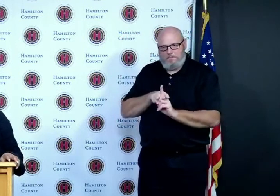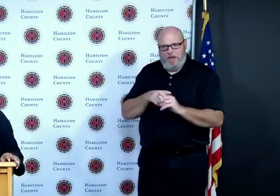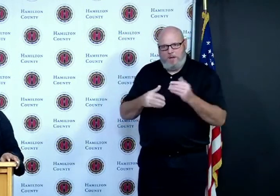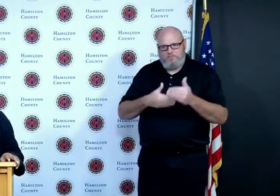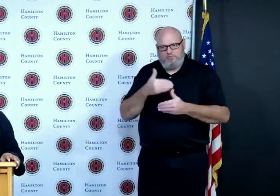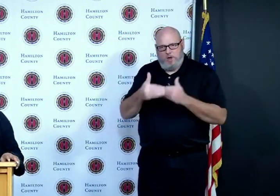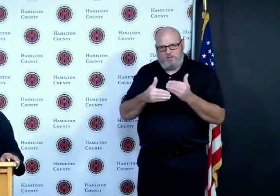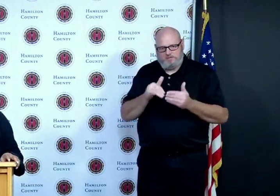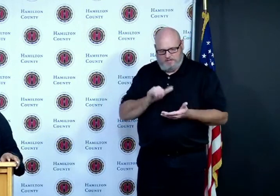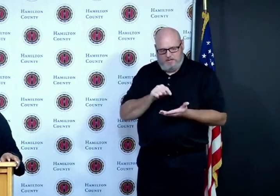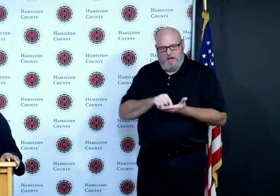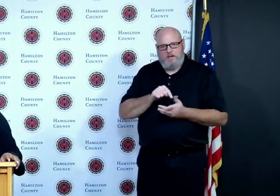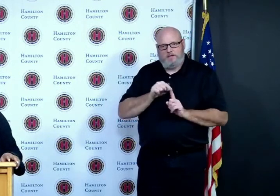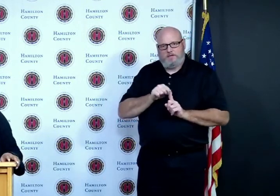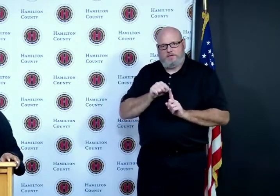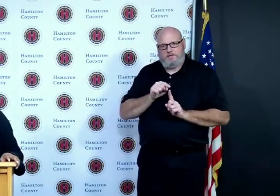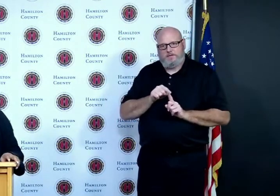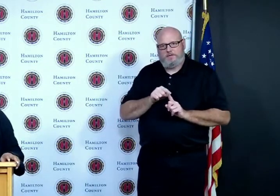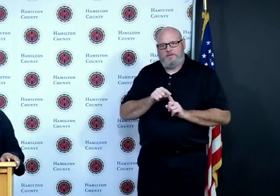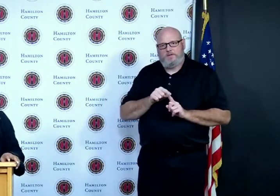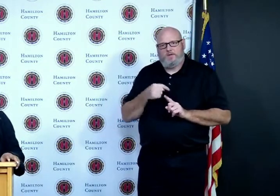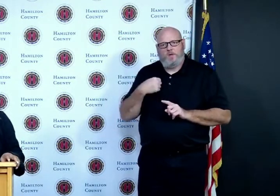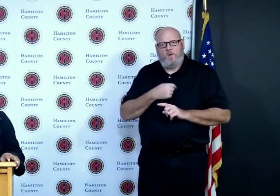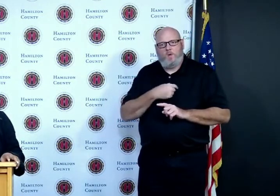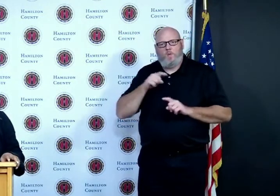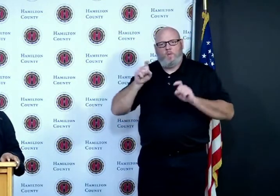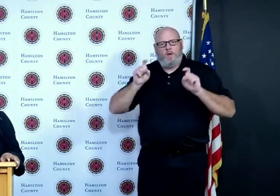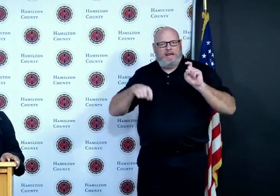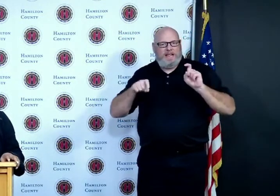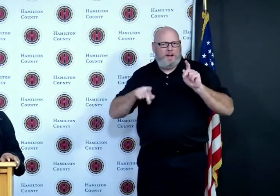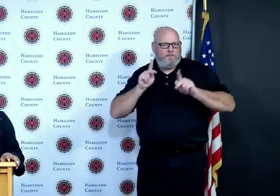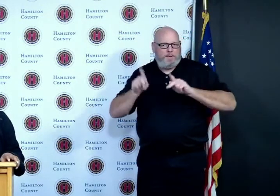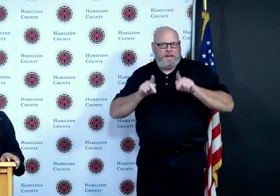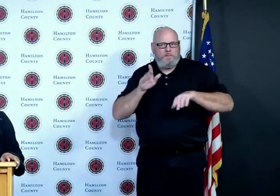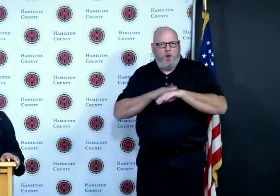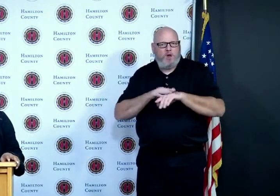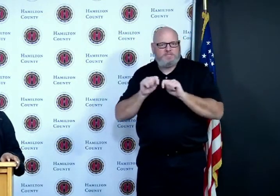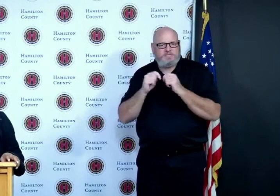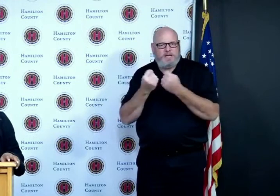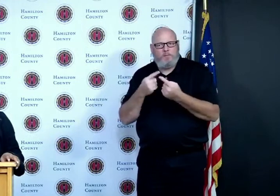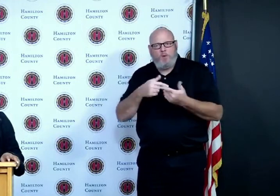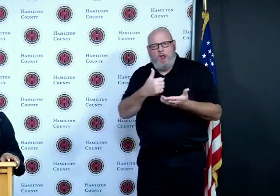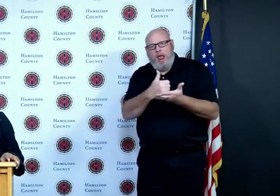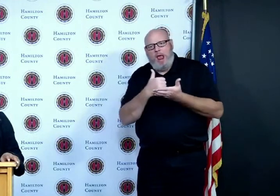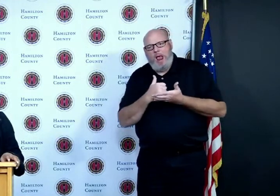having navigators that are ready to go to help us with the capacity issue as it relates to